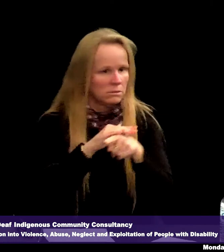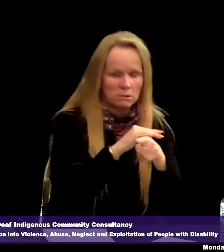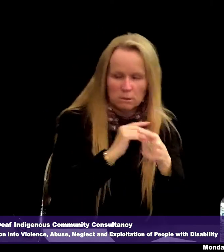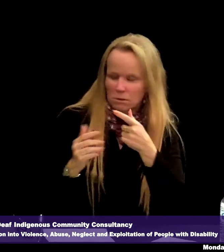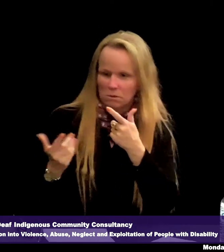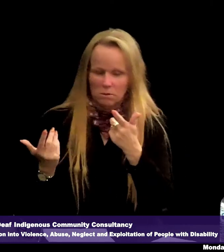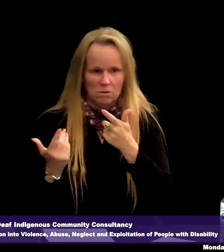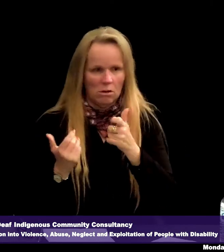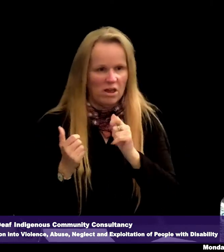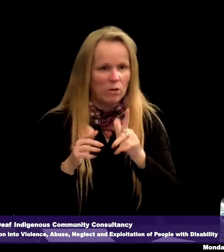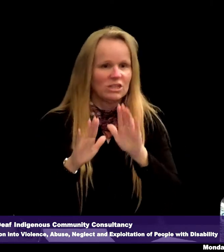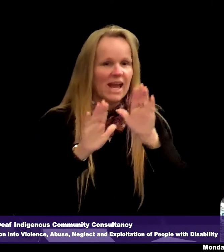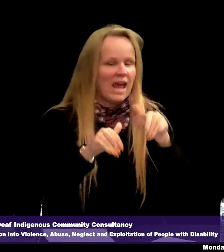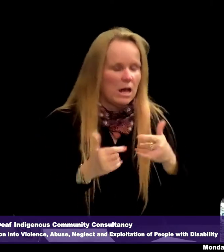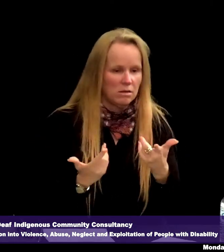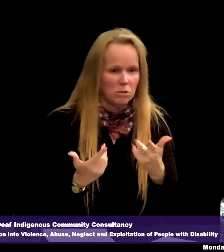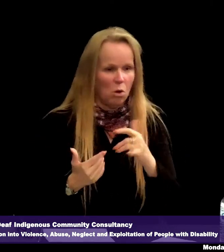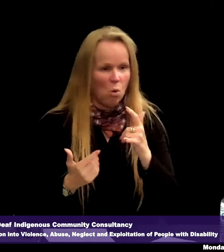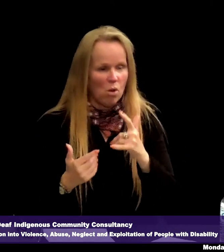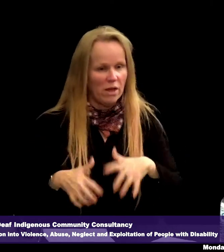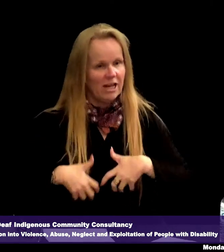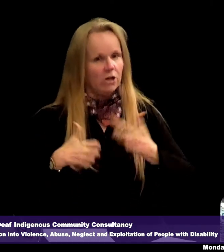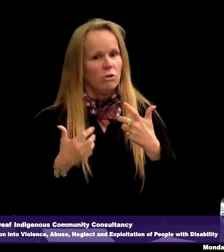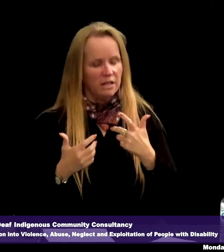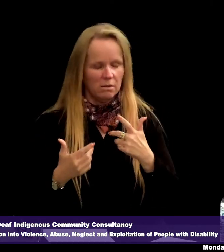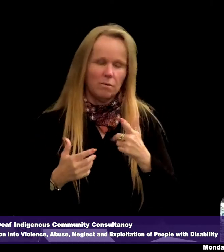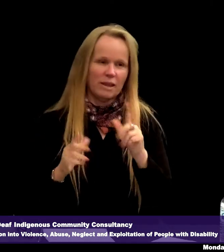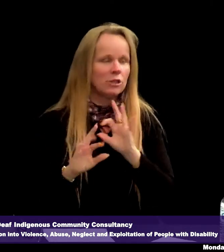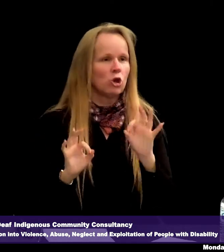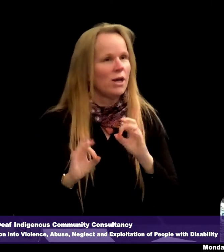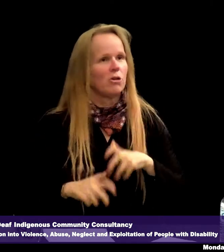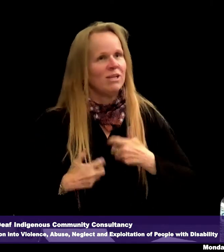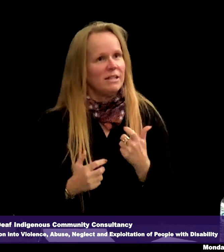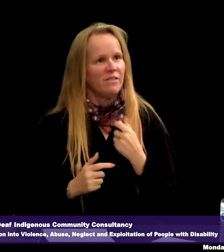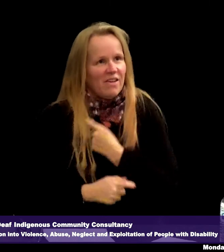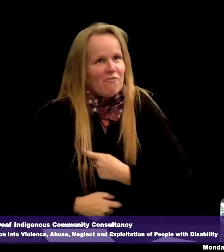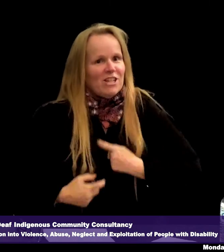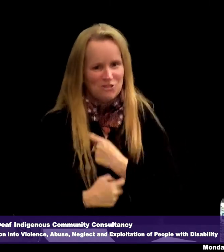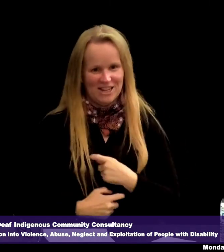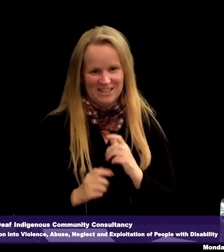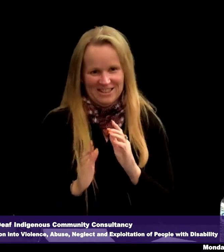family. Trying to find family members or they may be angry - or not angry but